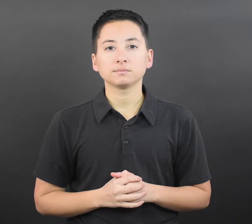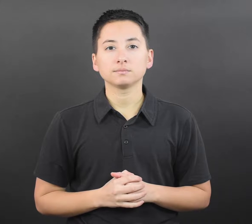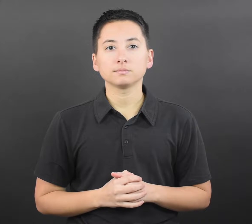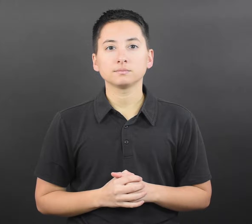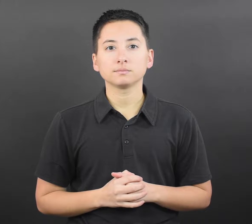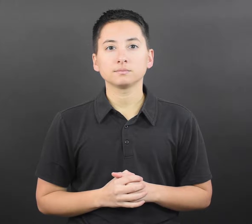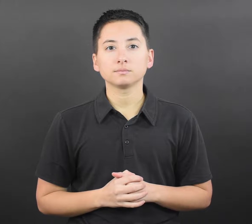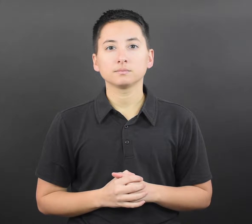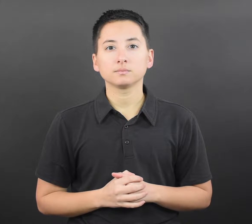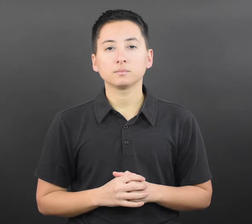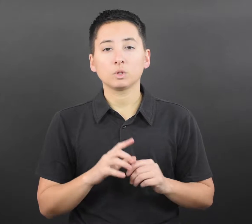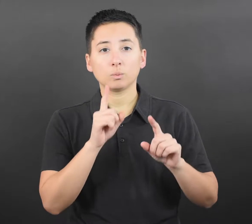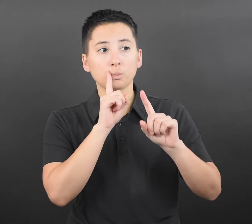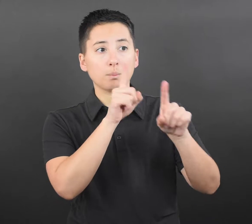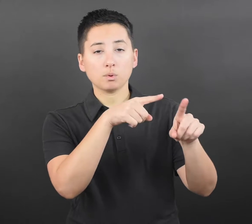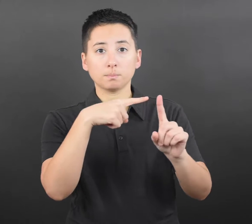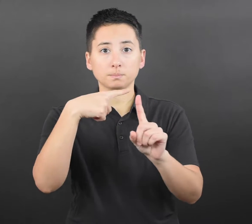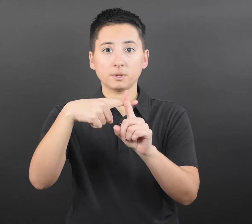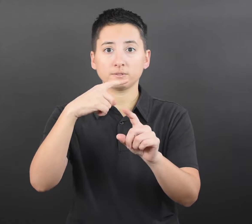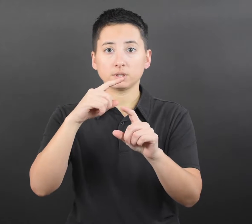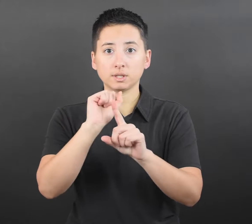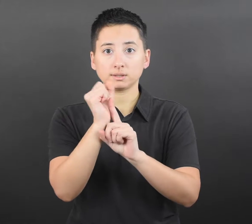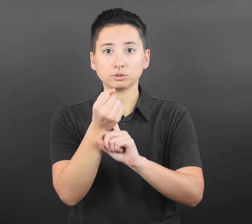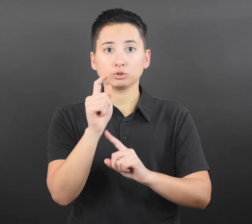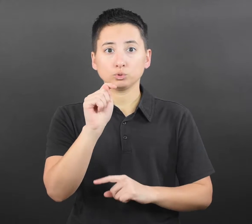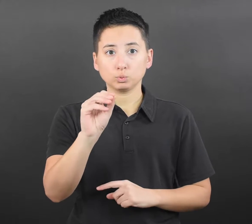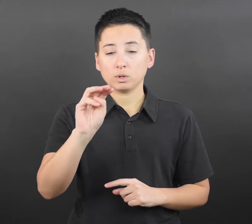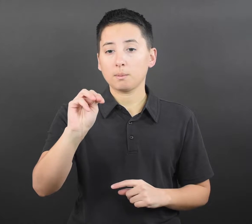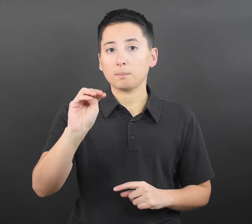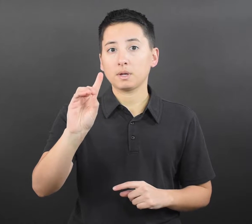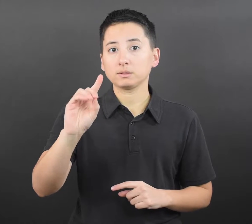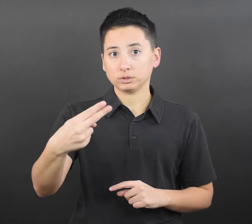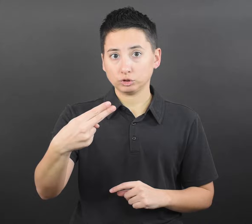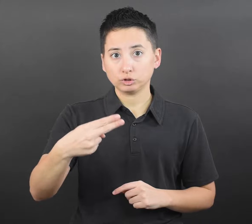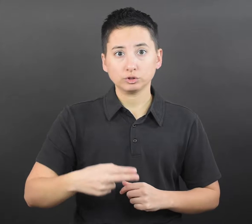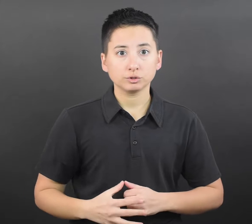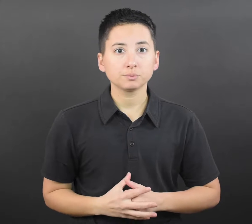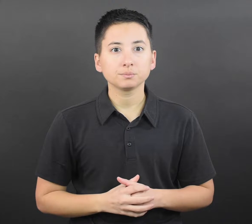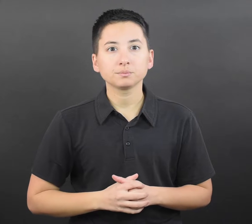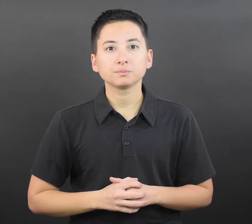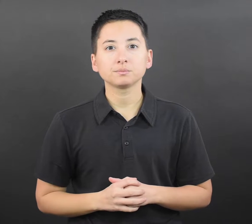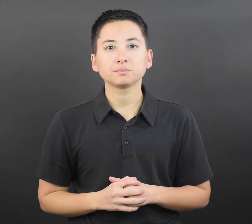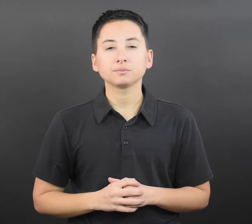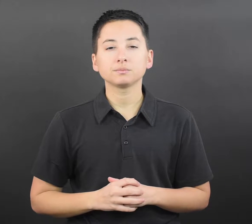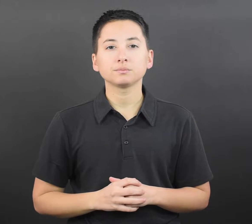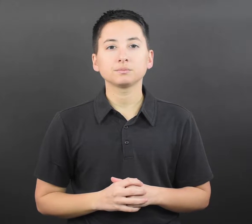when the isolation period should be 10 days or longer, including for people with a weakened